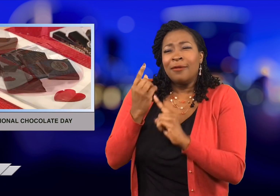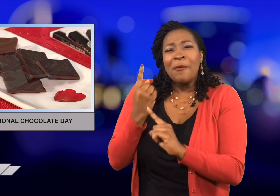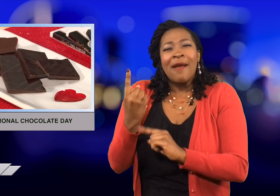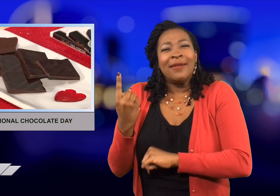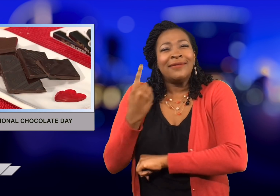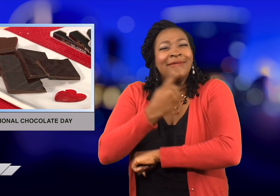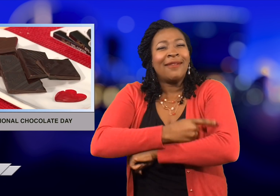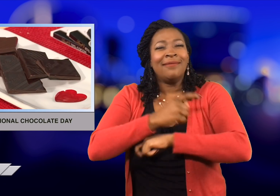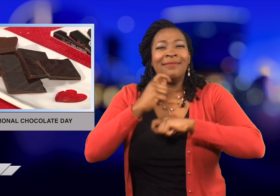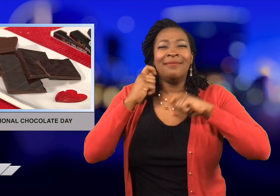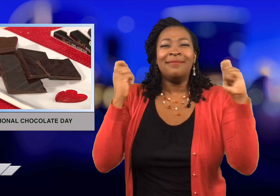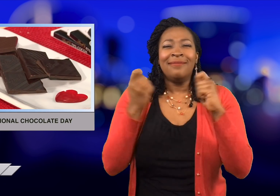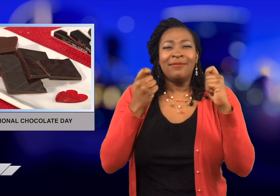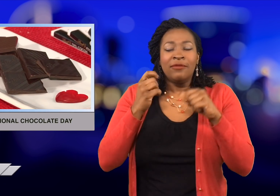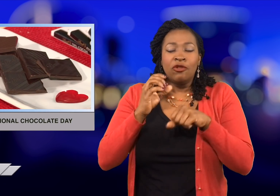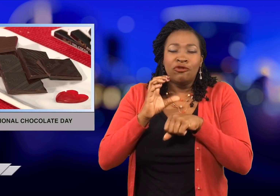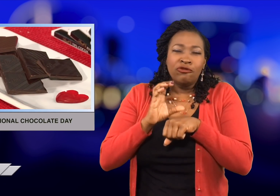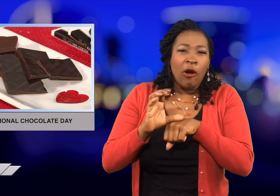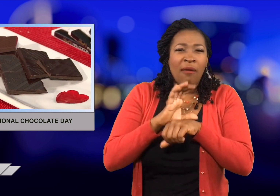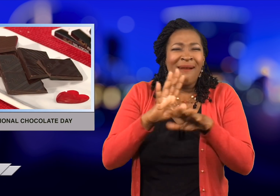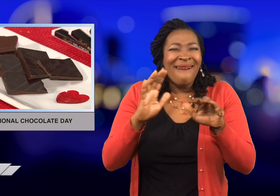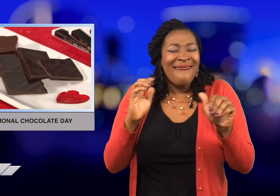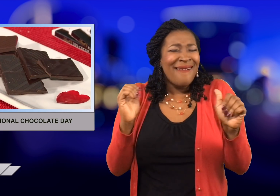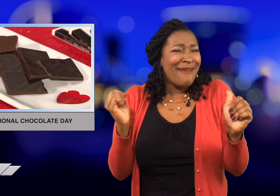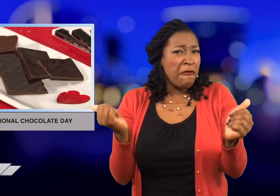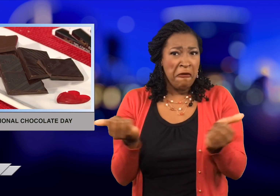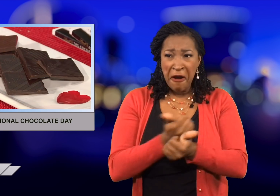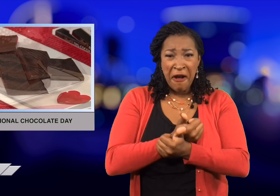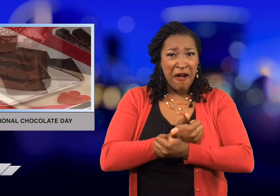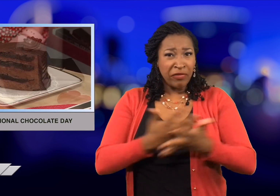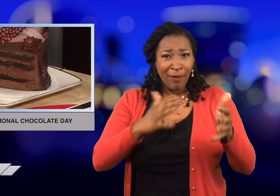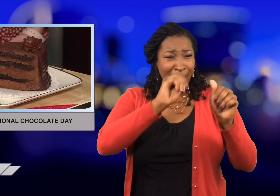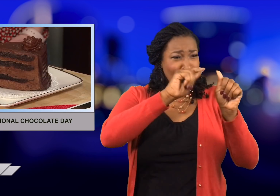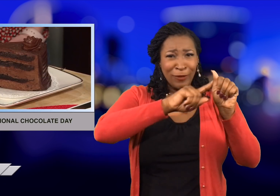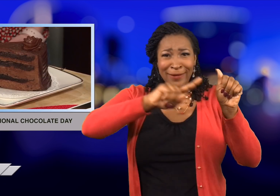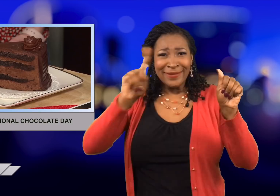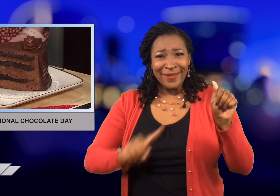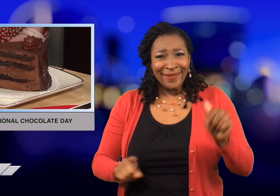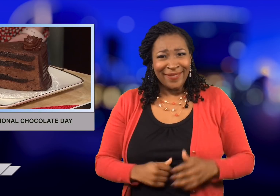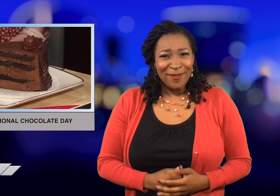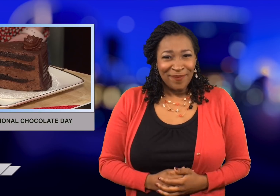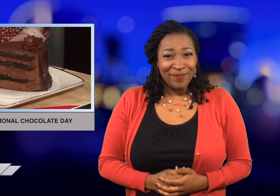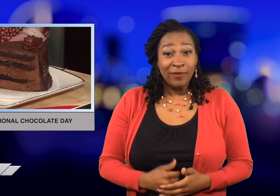celebrate everything chocolate.